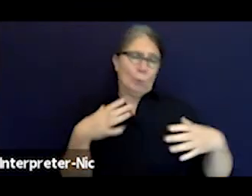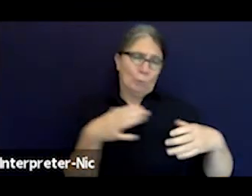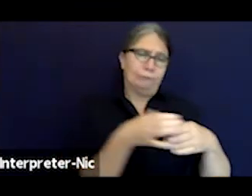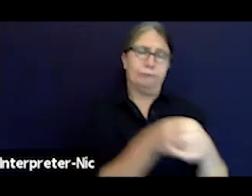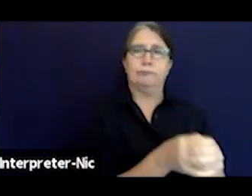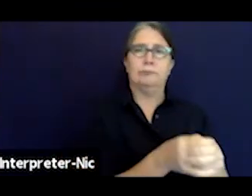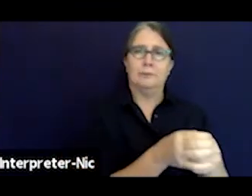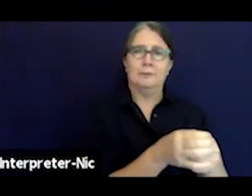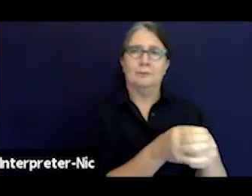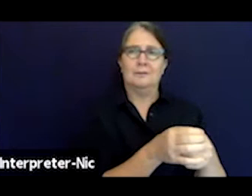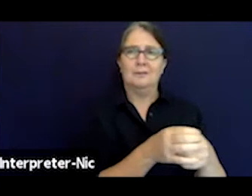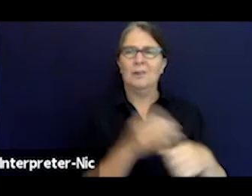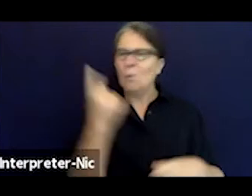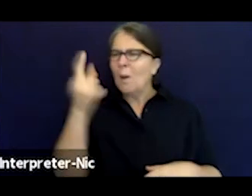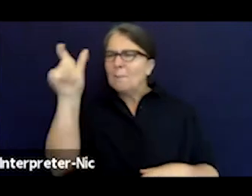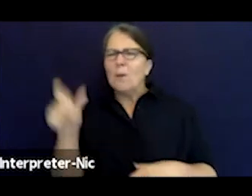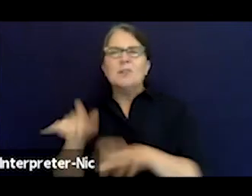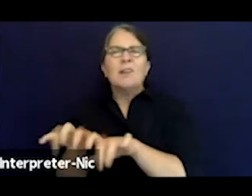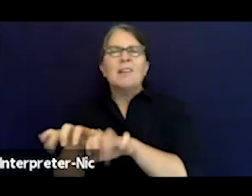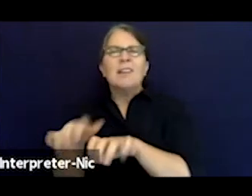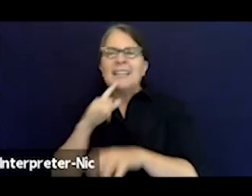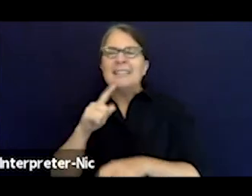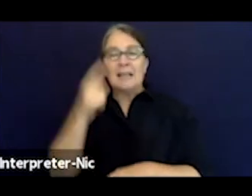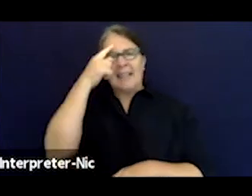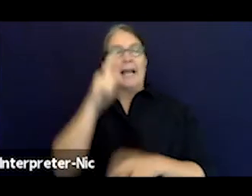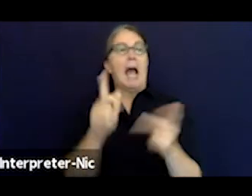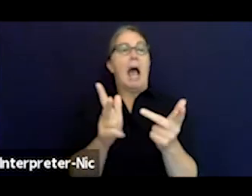chat. He says that they think "other", that it's just for "those people over there"